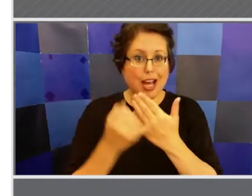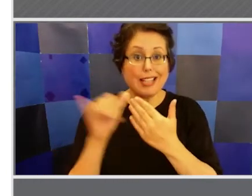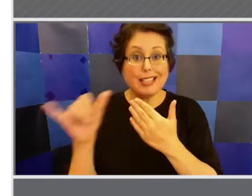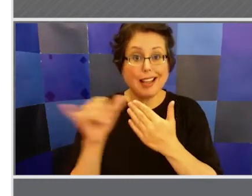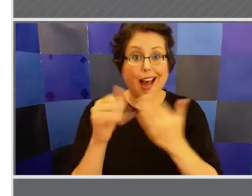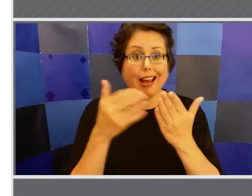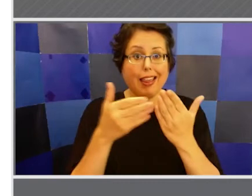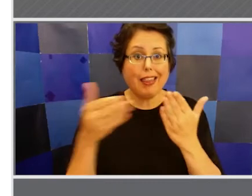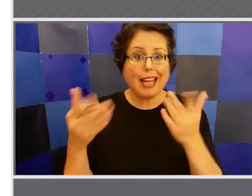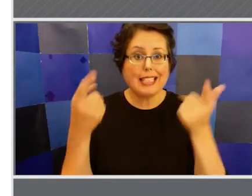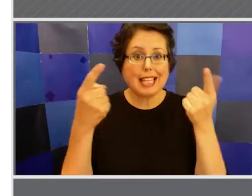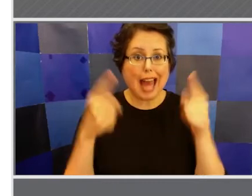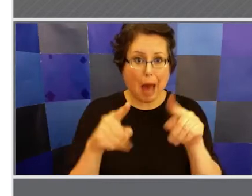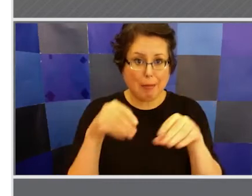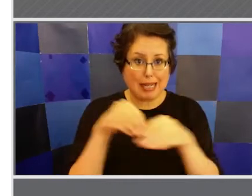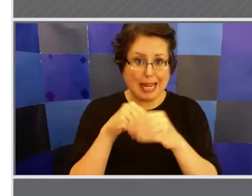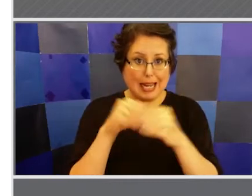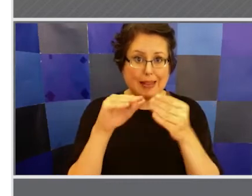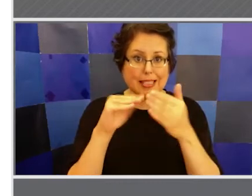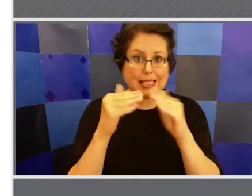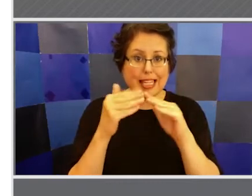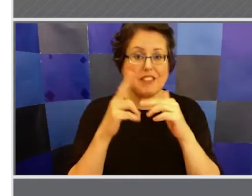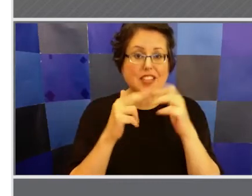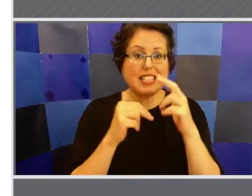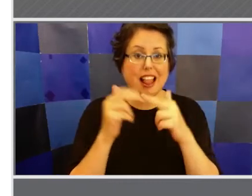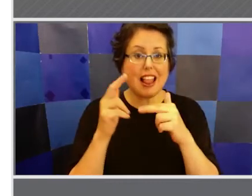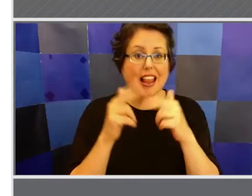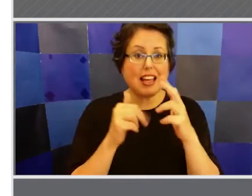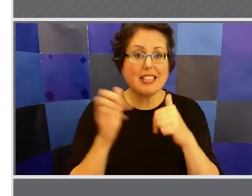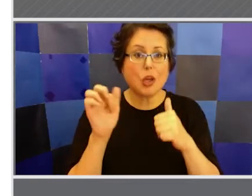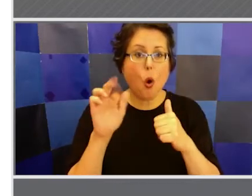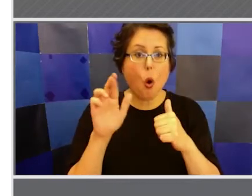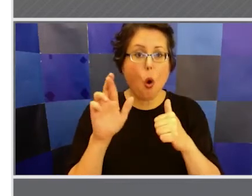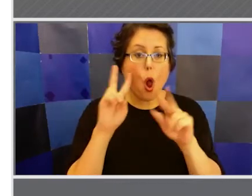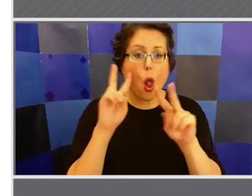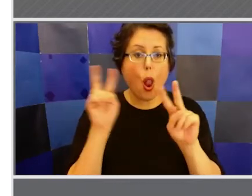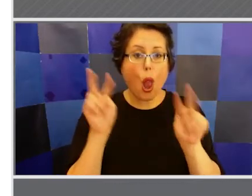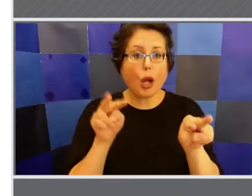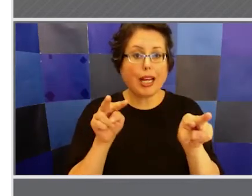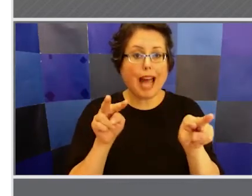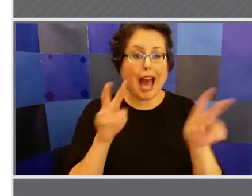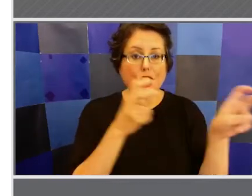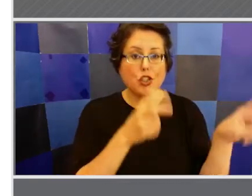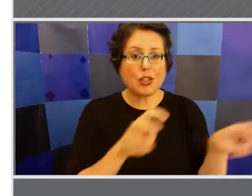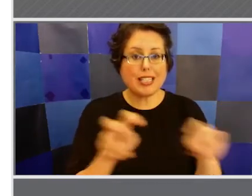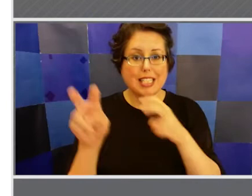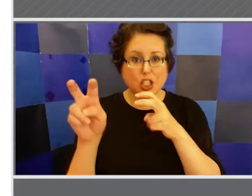that happened within city facilities, or whether it's looking at transition larger transition